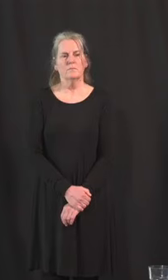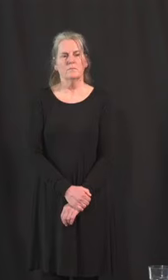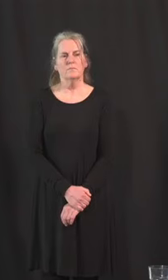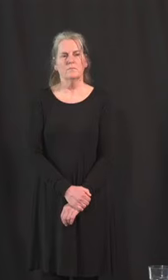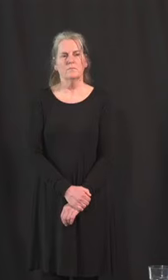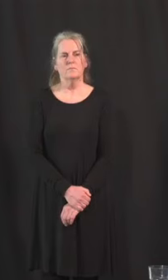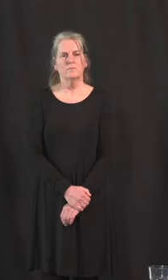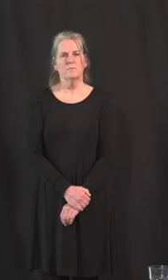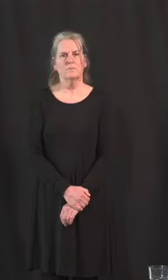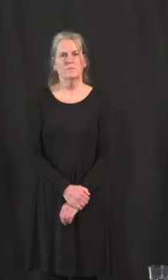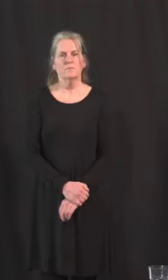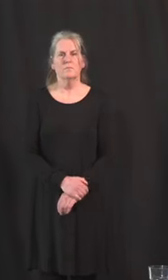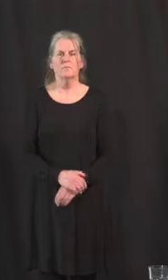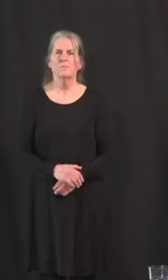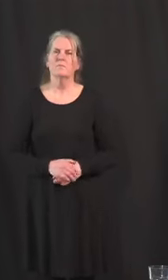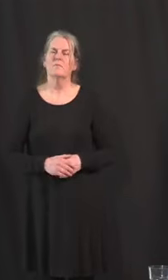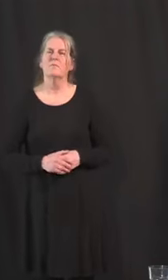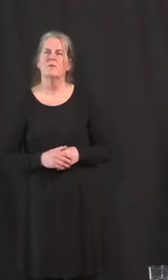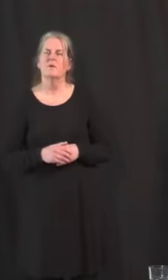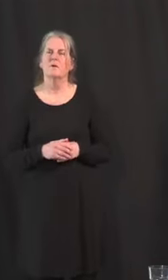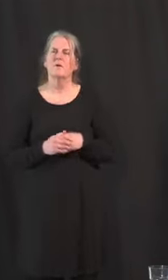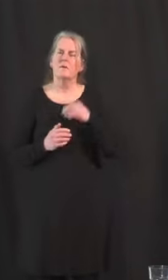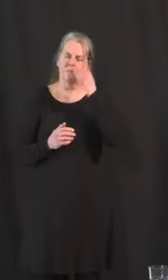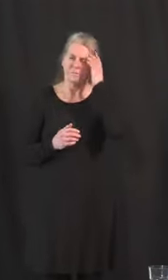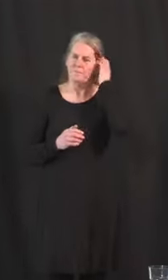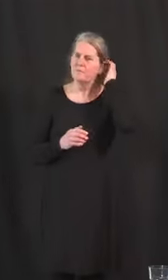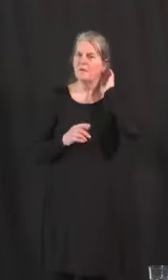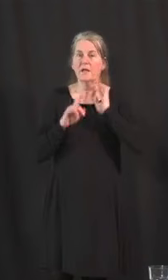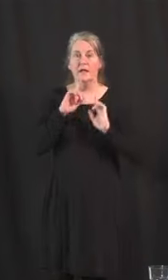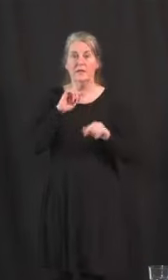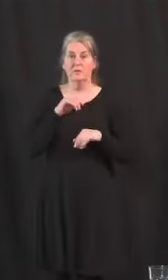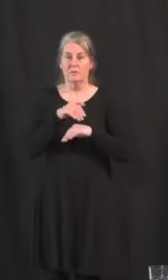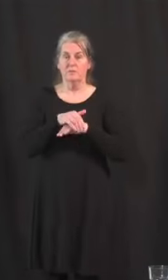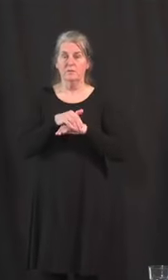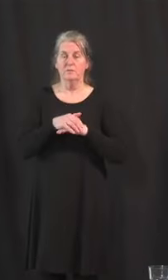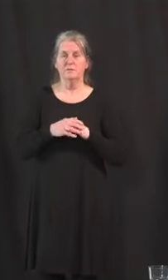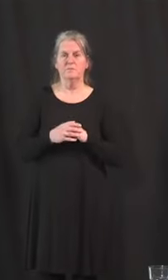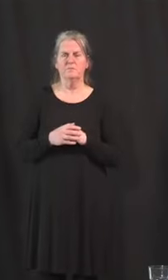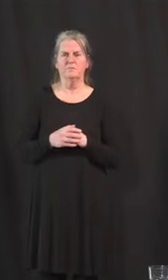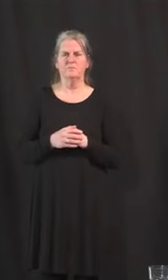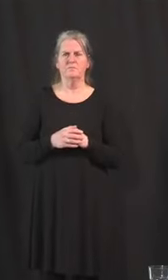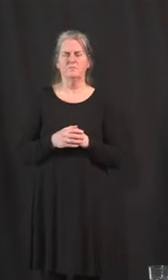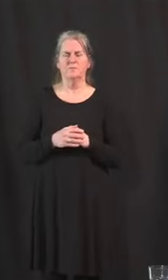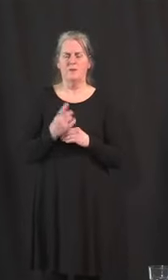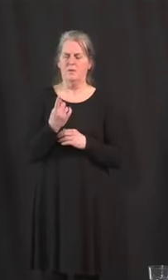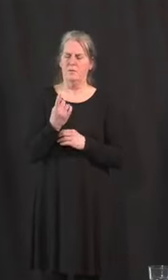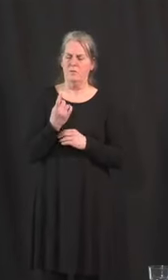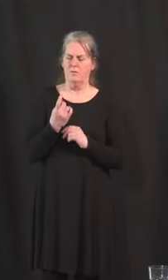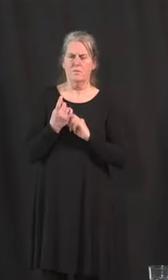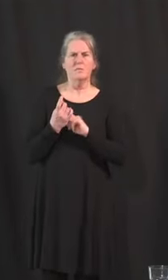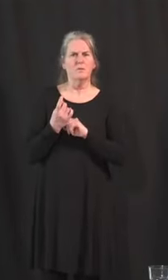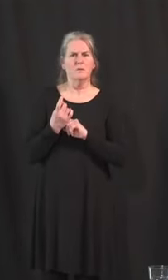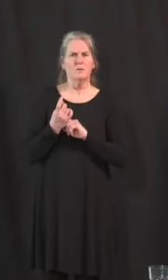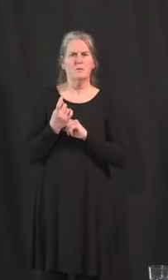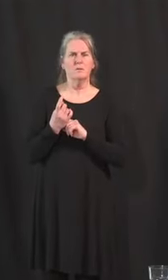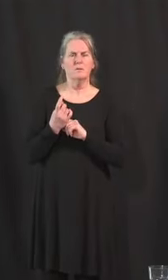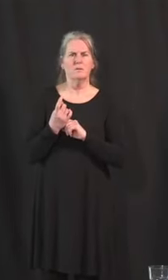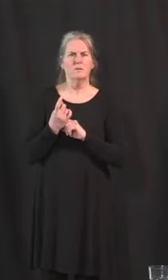JUST TO SAY A LITTLE BIT IN ENGLISH, THE QUESTION OF REDUCING ALCOHOL SALES TO REDUCE